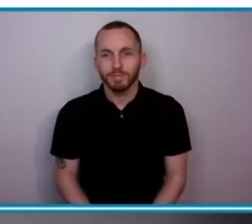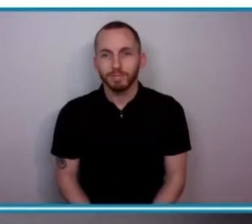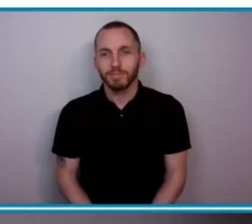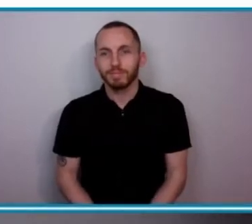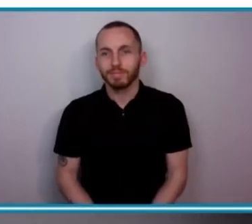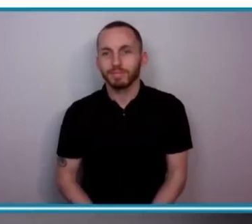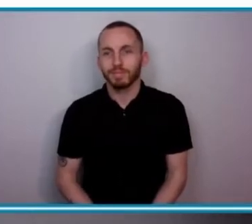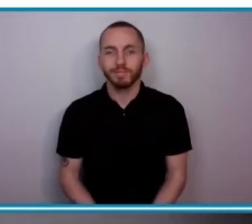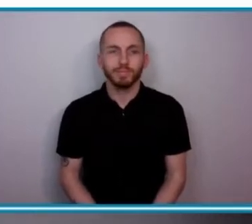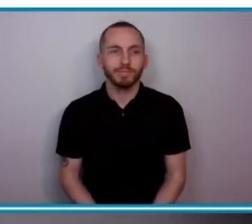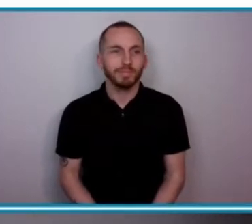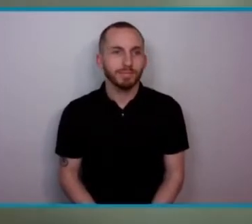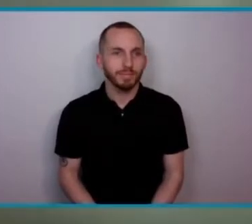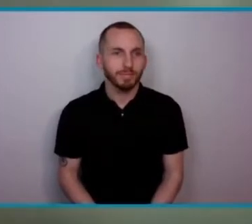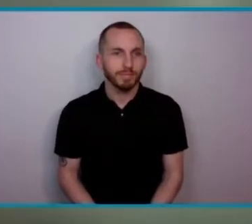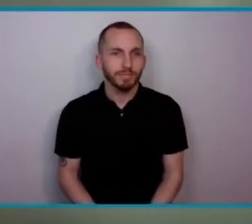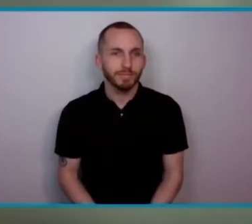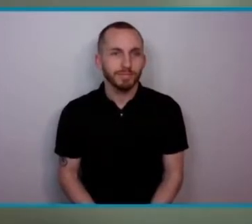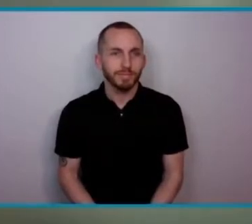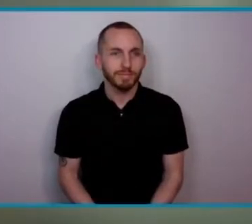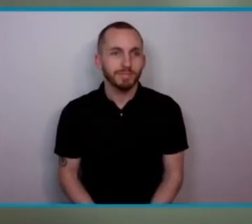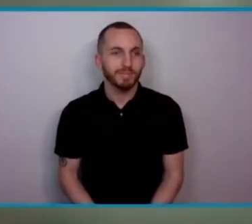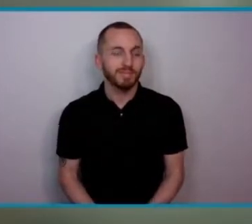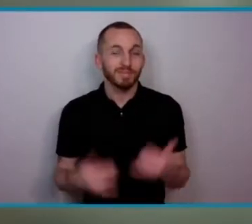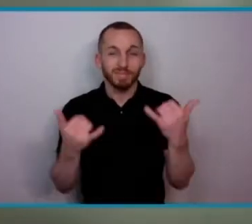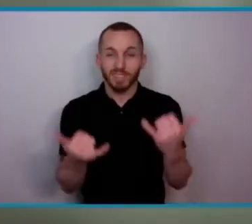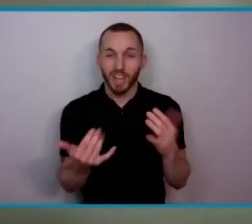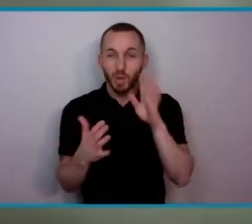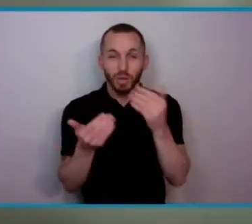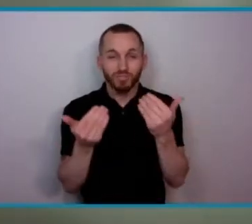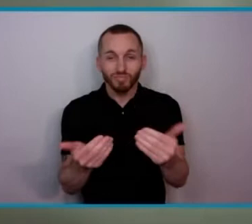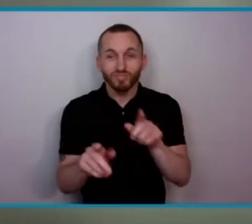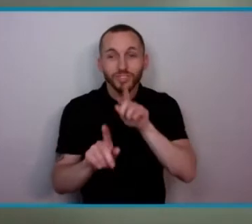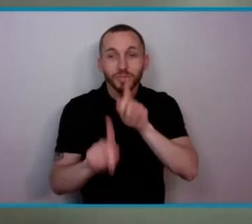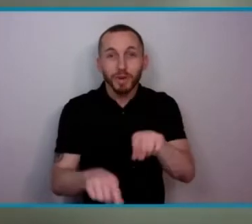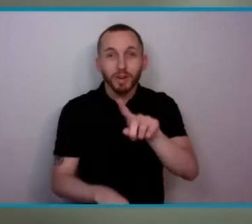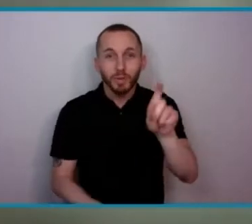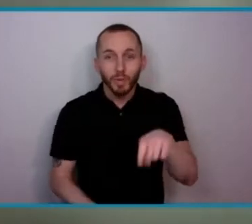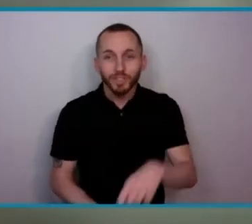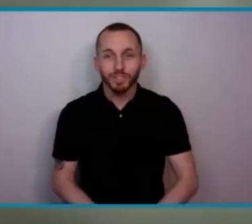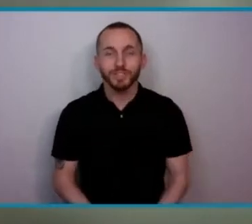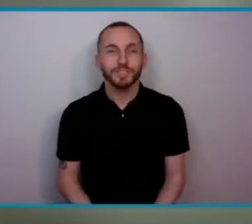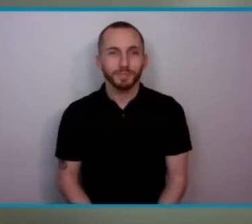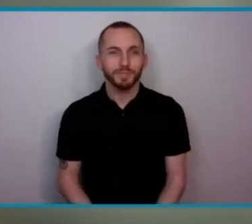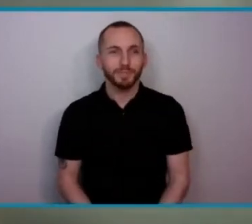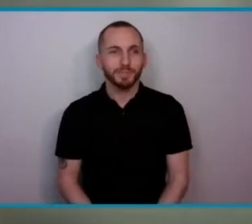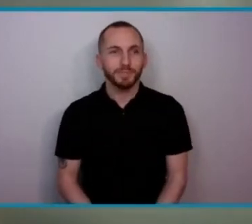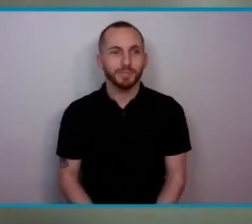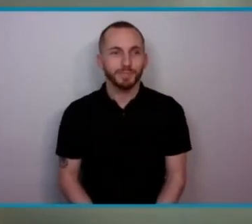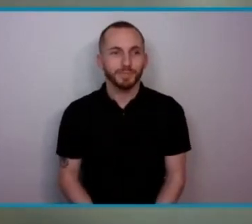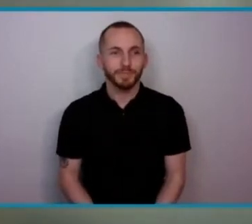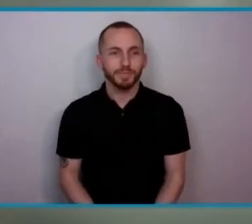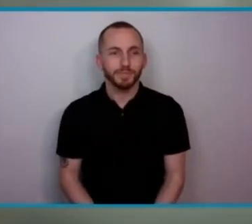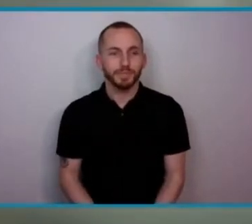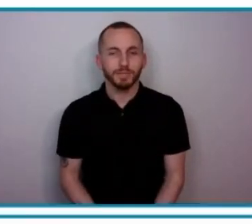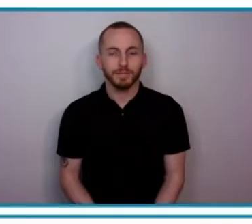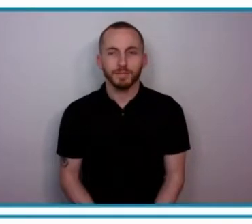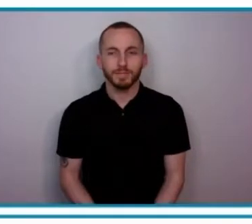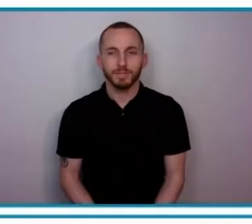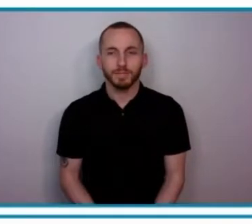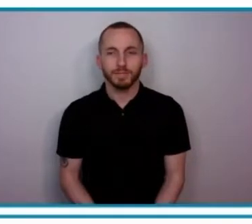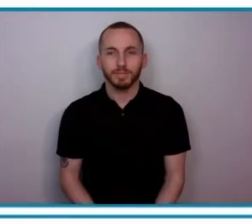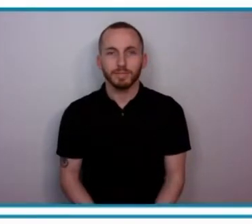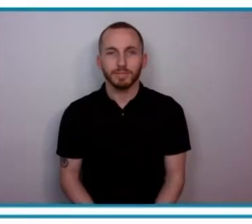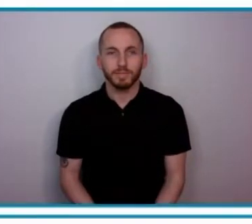So, let's get right to the questions, starting with Dr. Chatterjee.